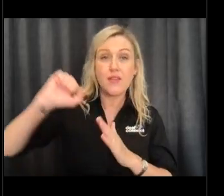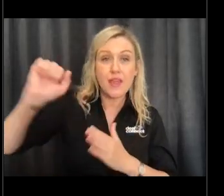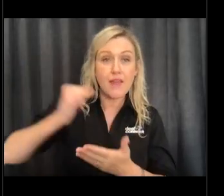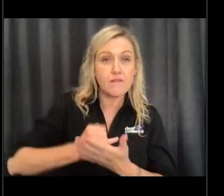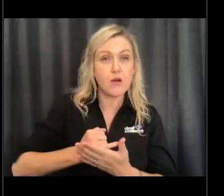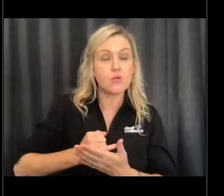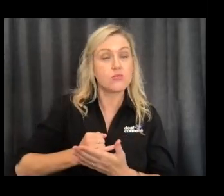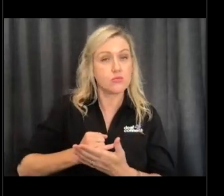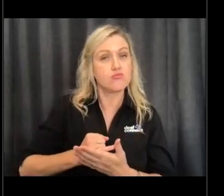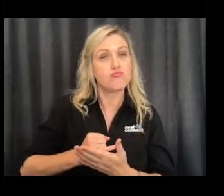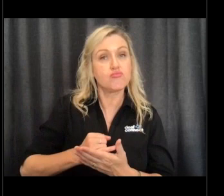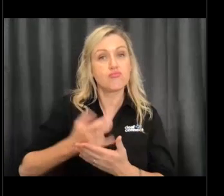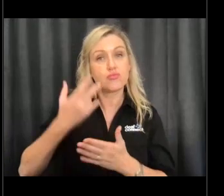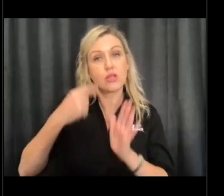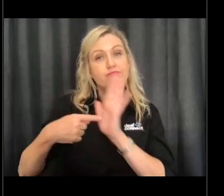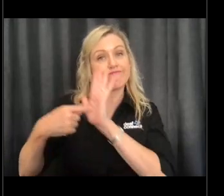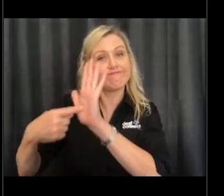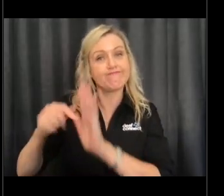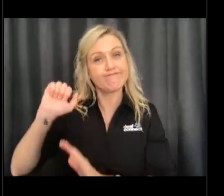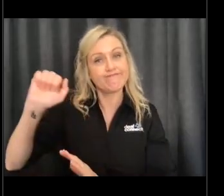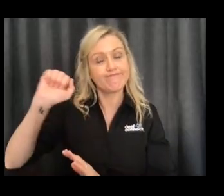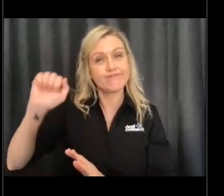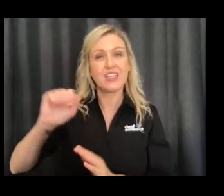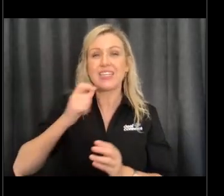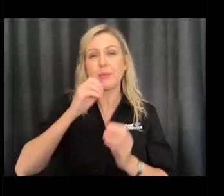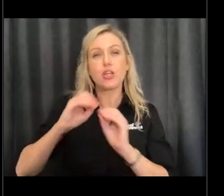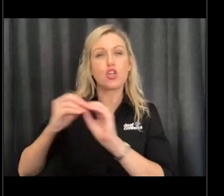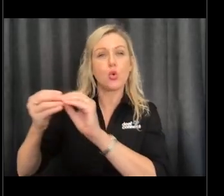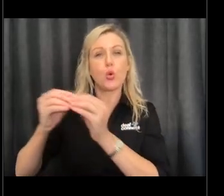That's a negotiation with an individual insurer -